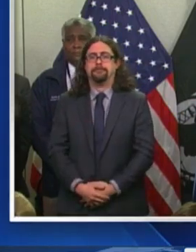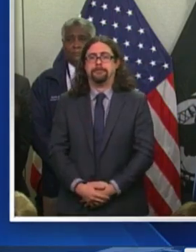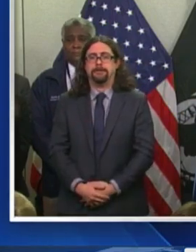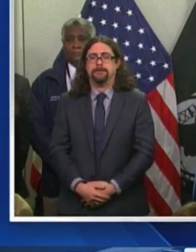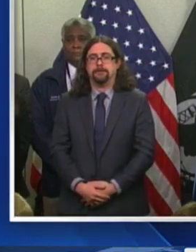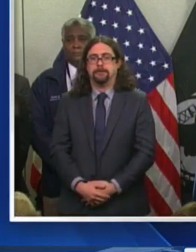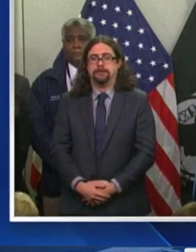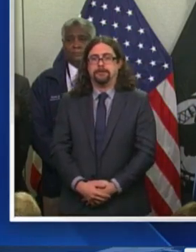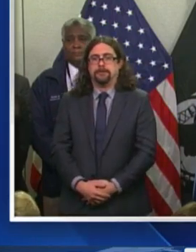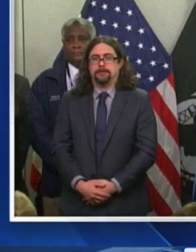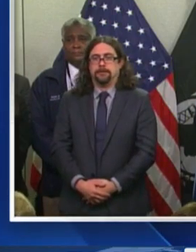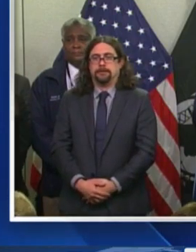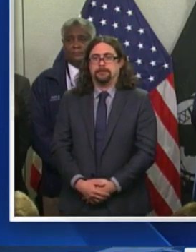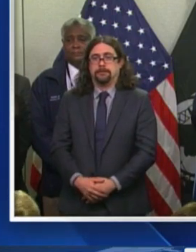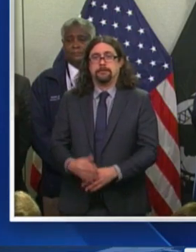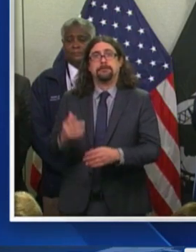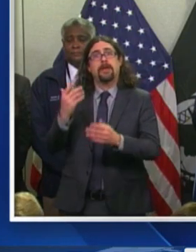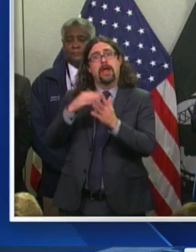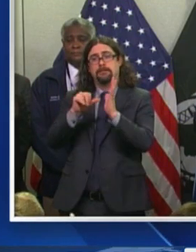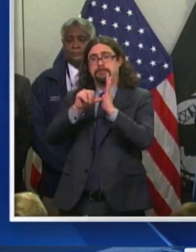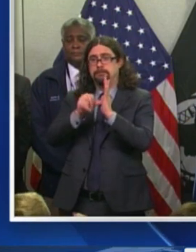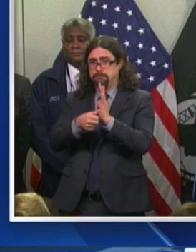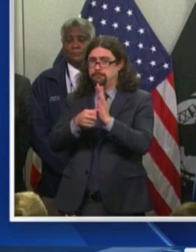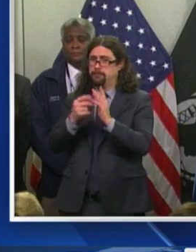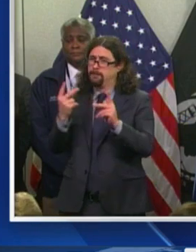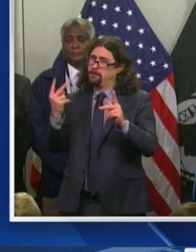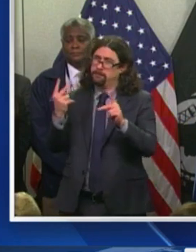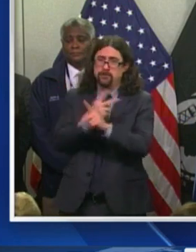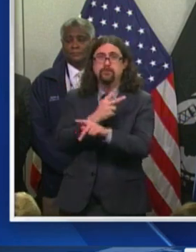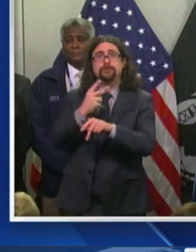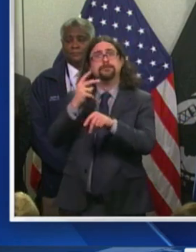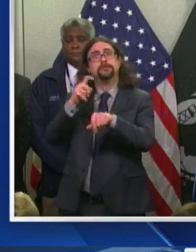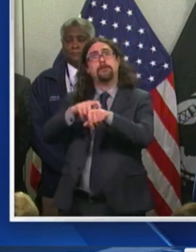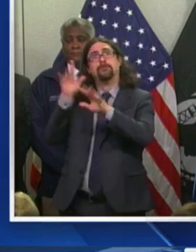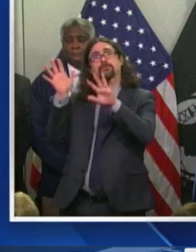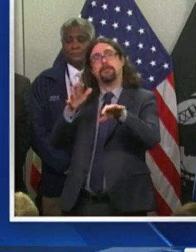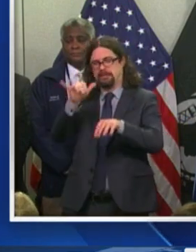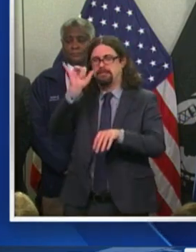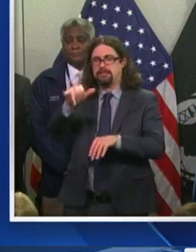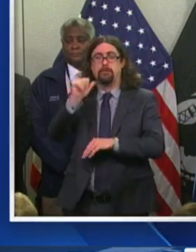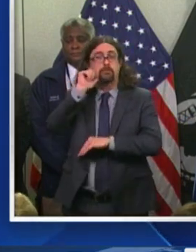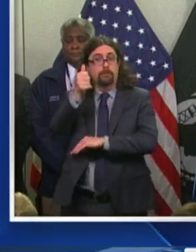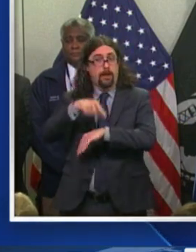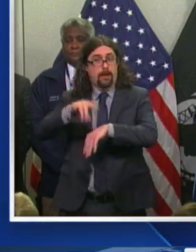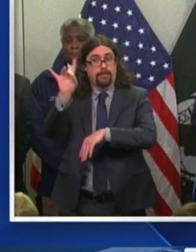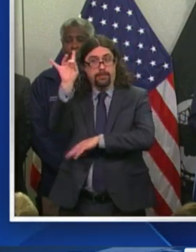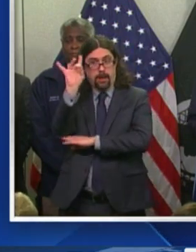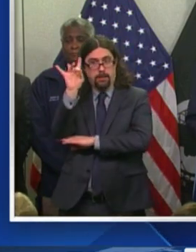BEGINNING AFTER MIDNIGHT, HEAVIEST SNOW EXPECTED BETWEEN 8:00 A.M. TOMORROW MORNING AND